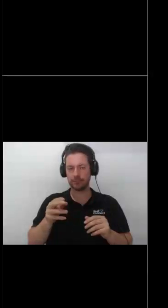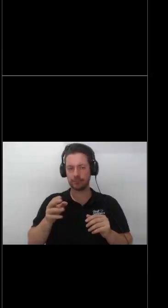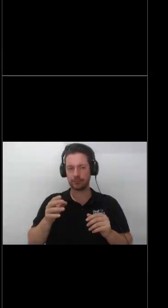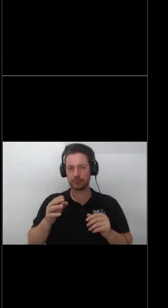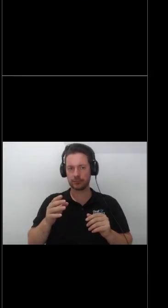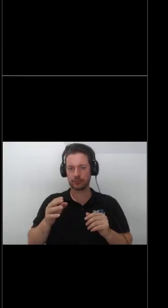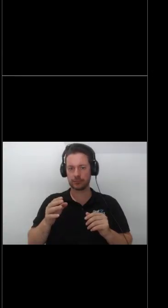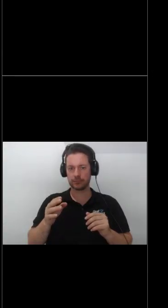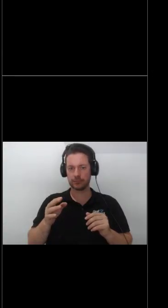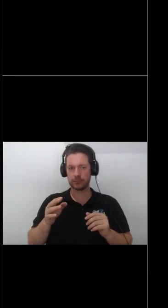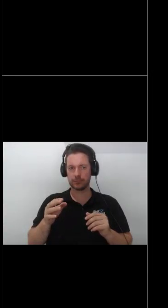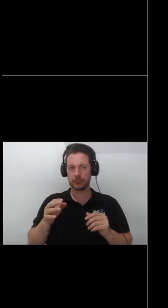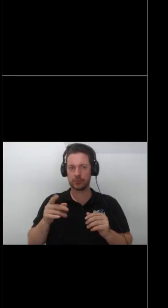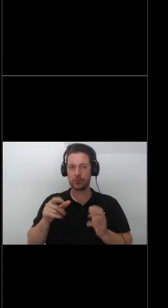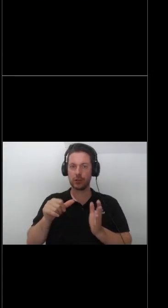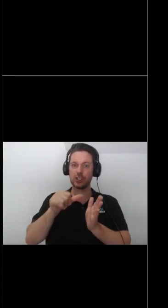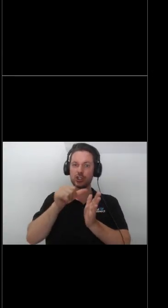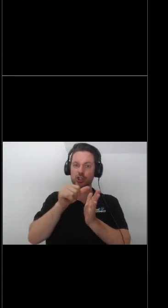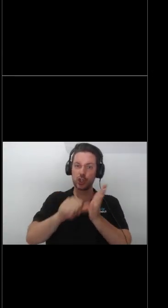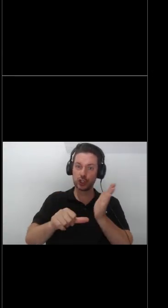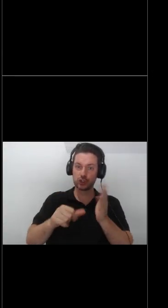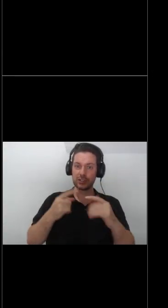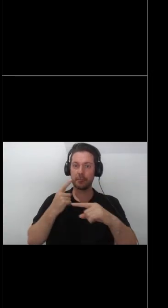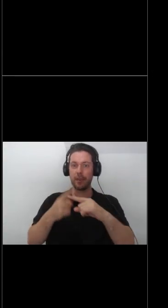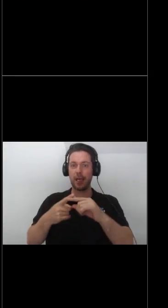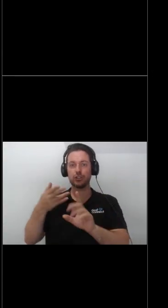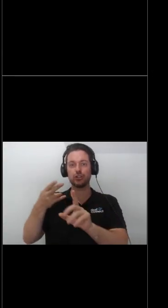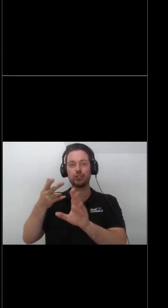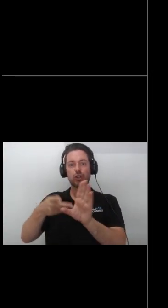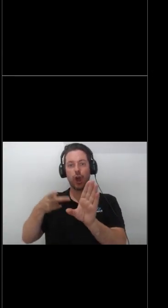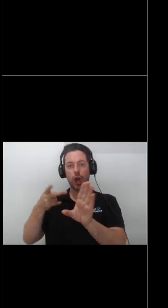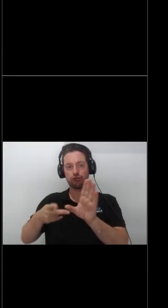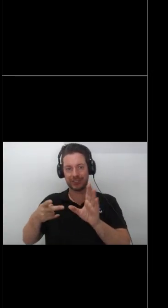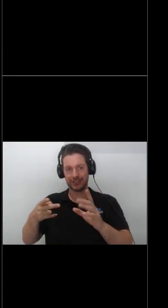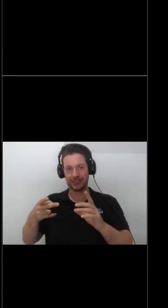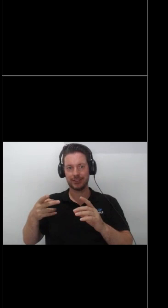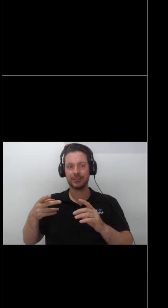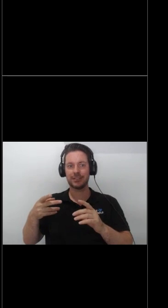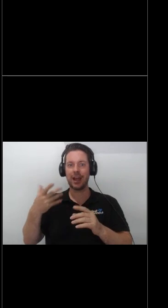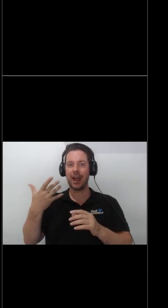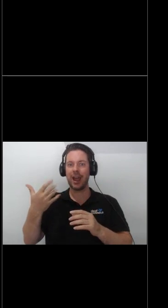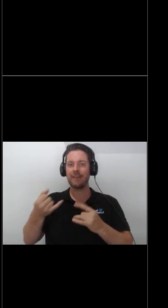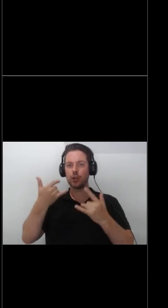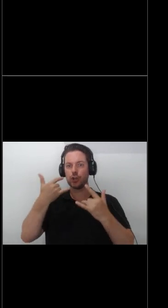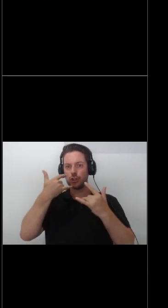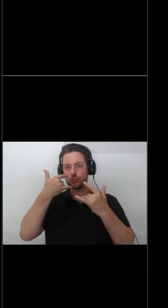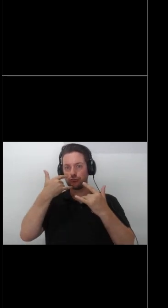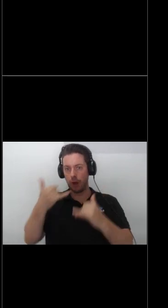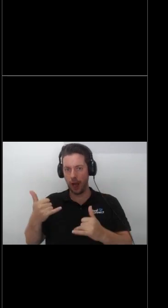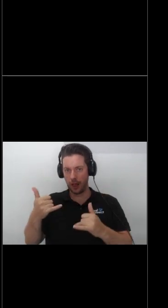surgeons and psychiatrists getting running clinical trials are getting approval to put